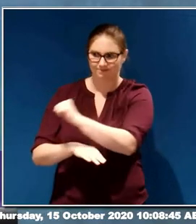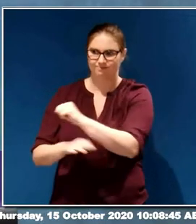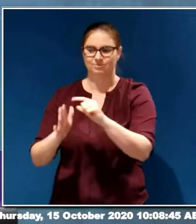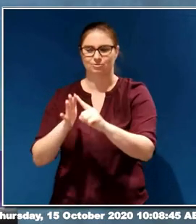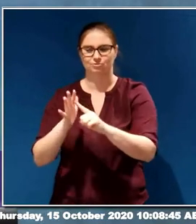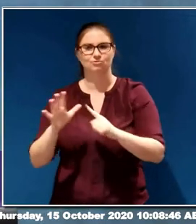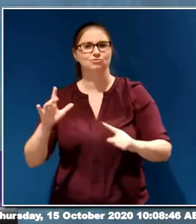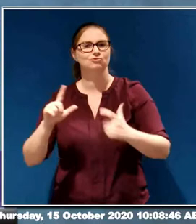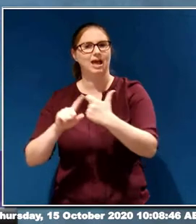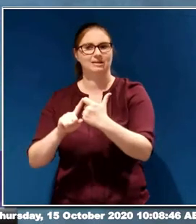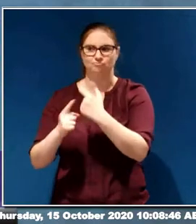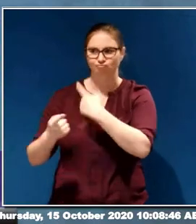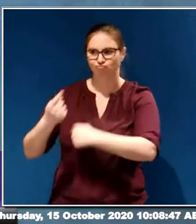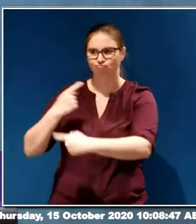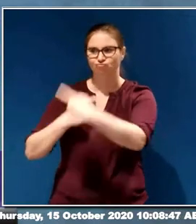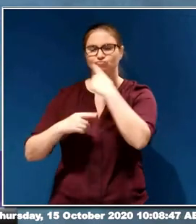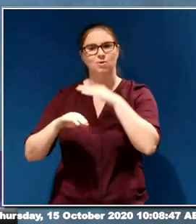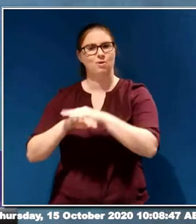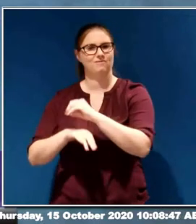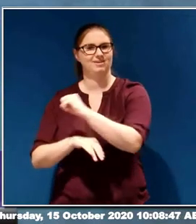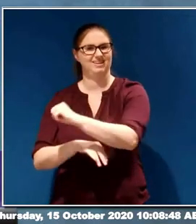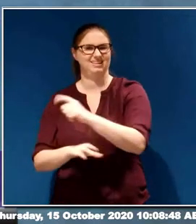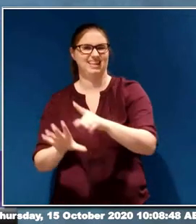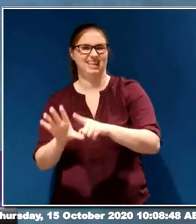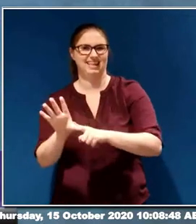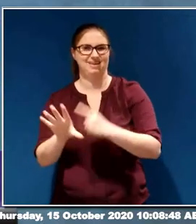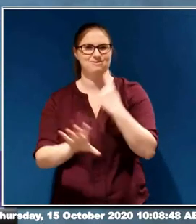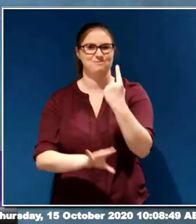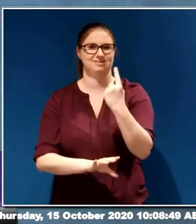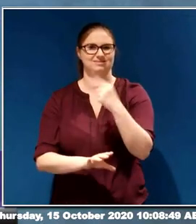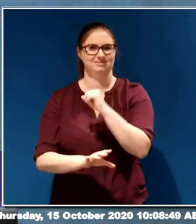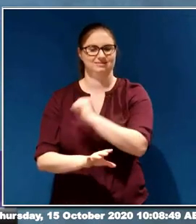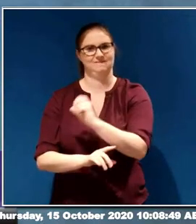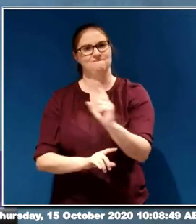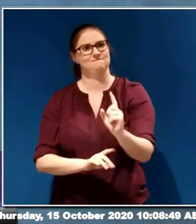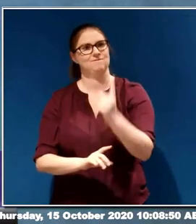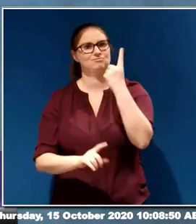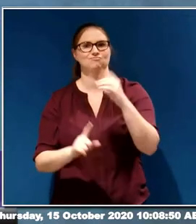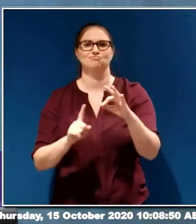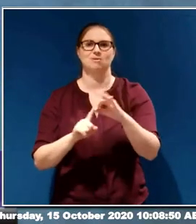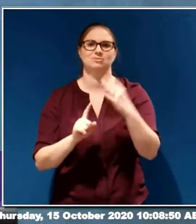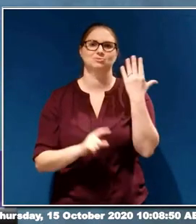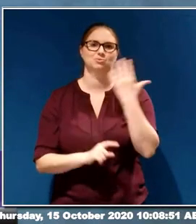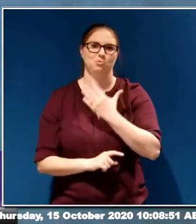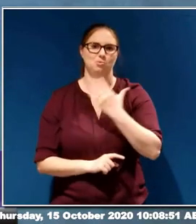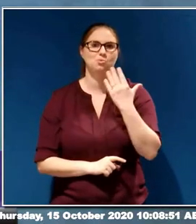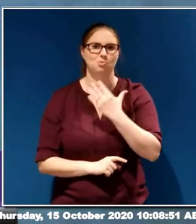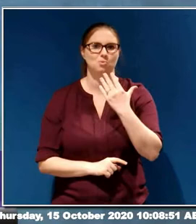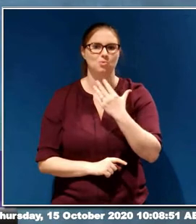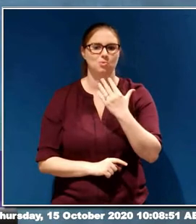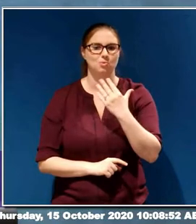And Alex, I should say this is a recording that you took with Jack when you were talking to him about his life, is that right?